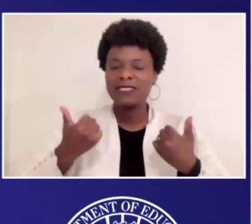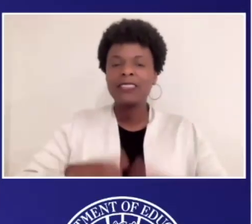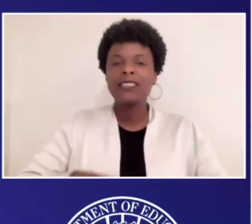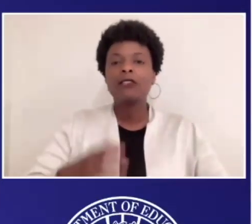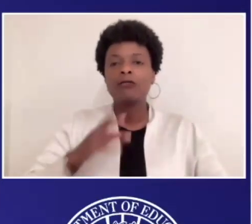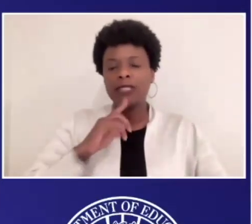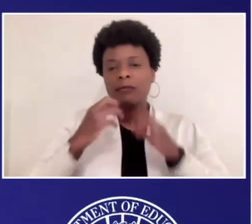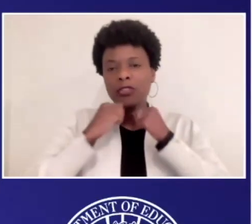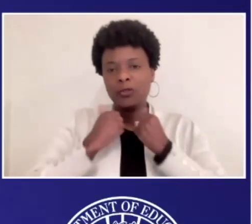Have a good evening.